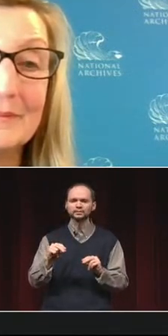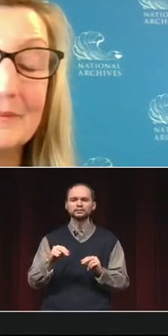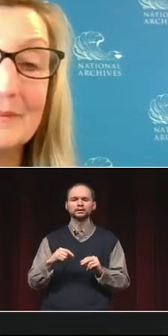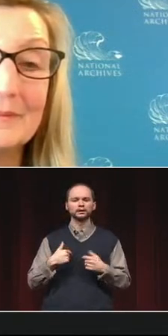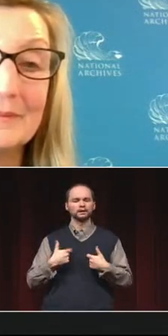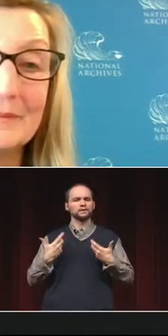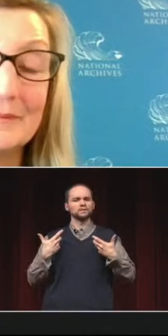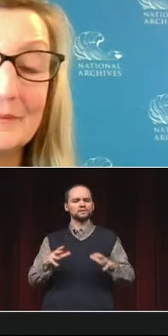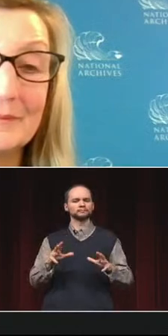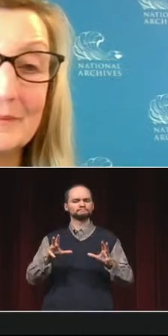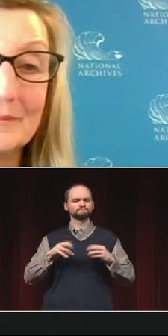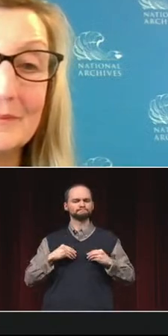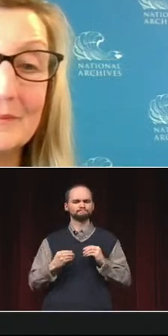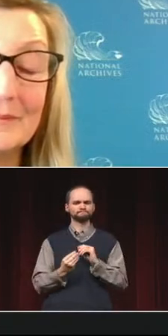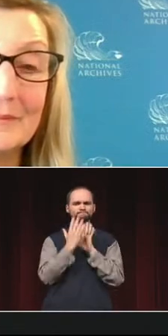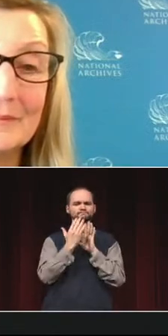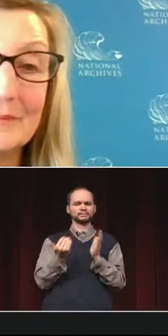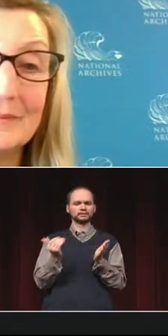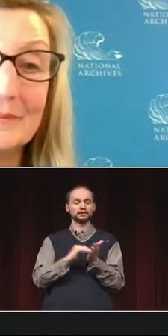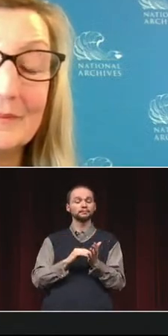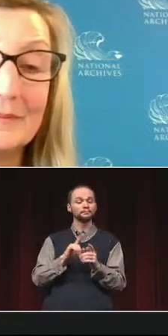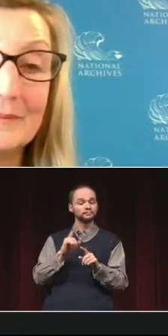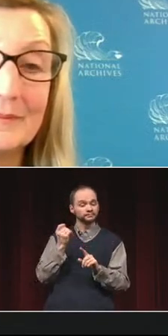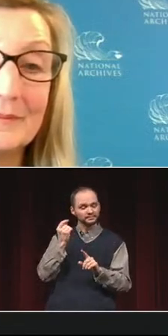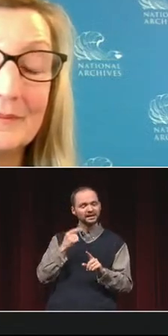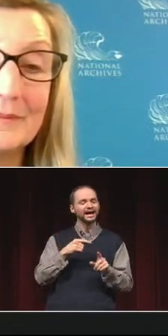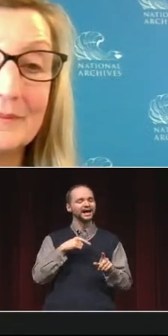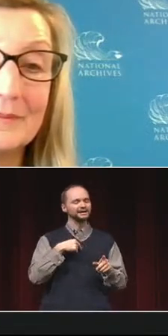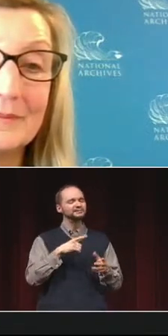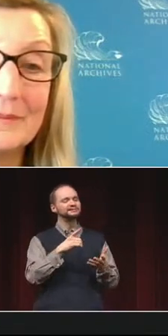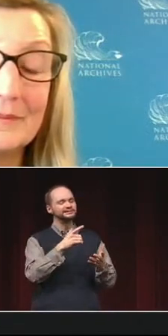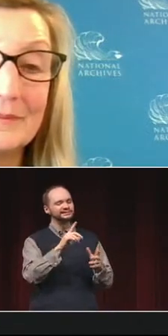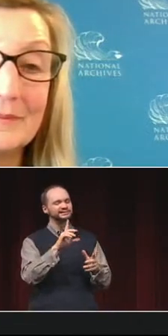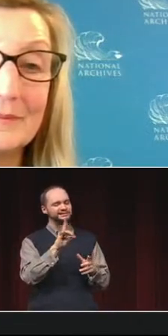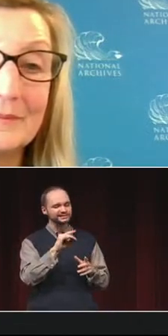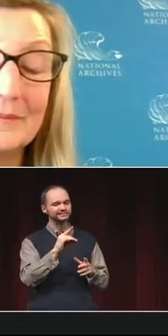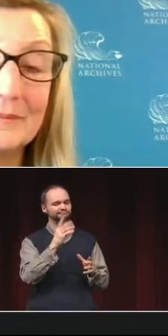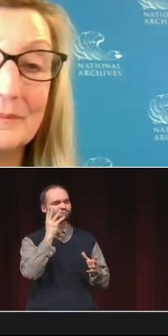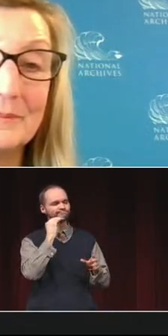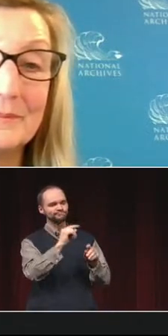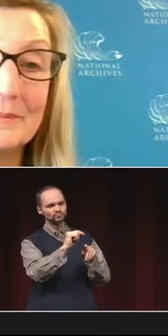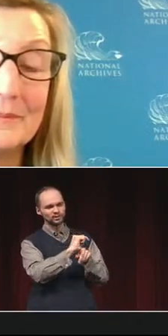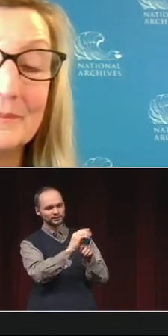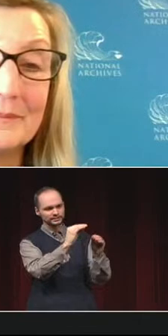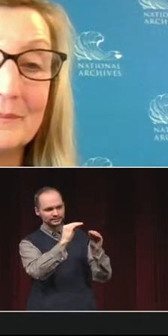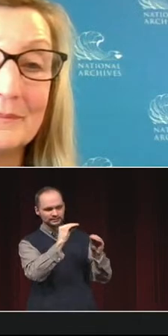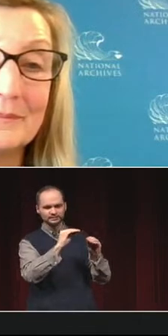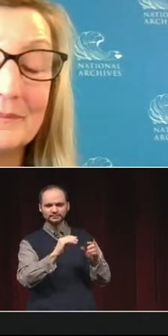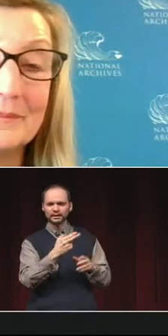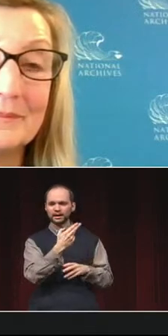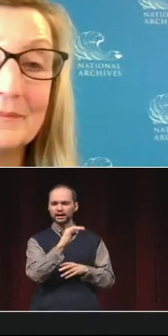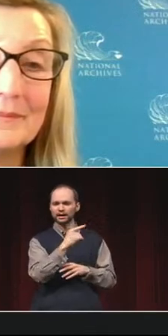Folks School as I said where I was trained in social justice and activism. And I suppose you could say